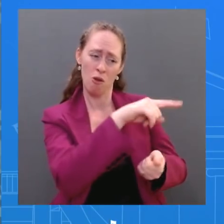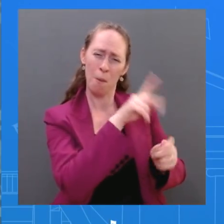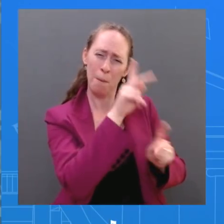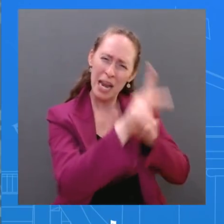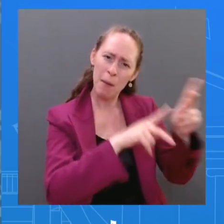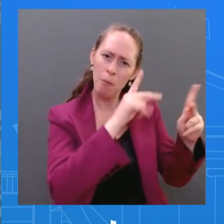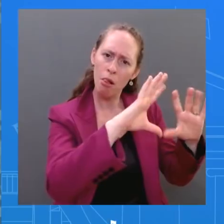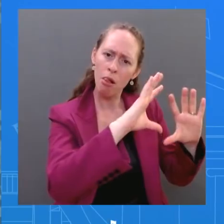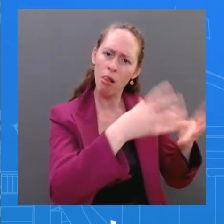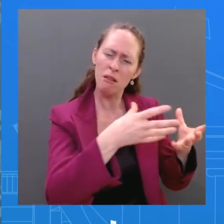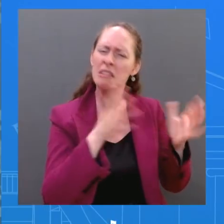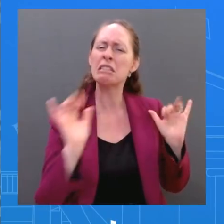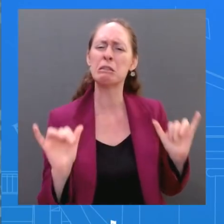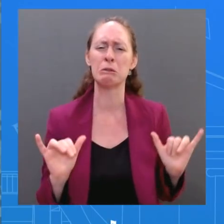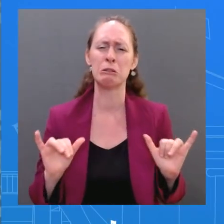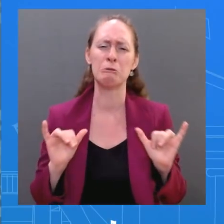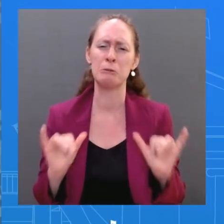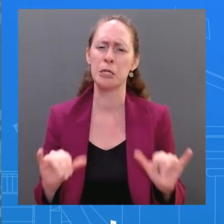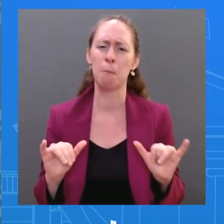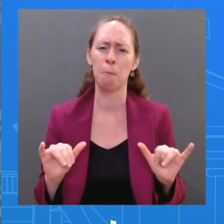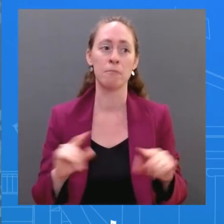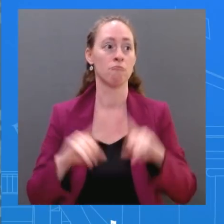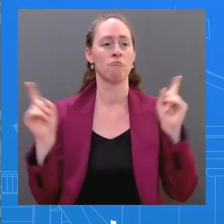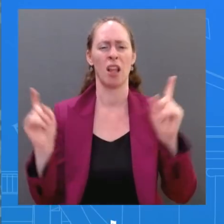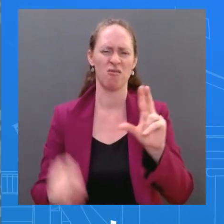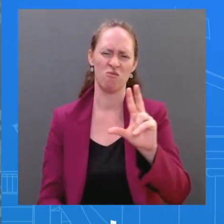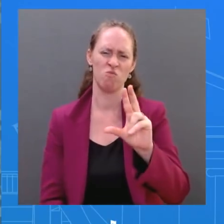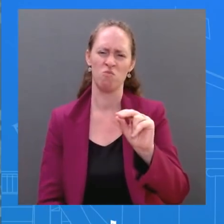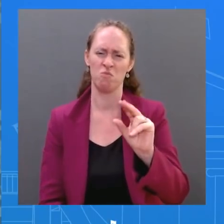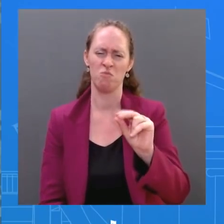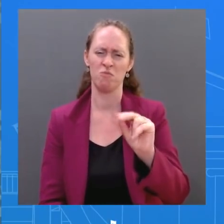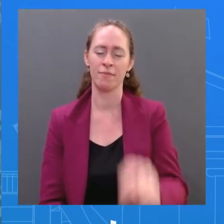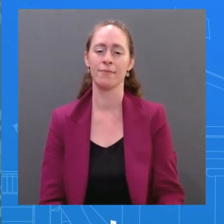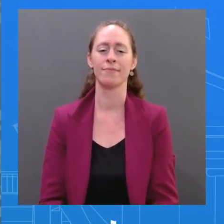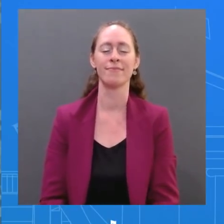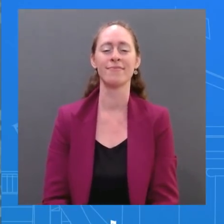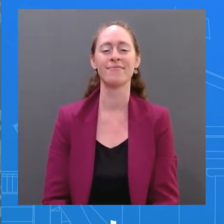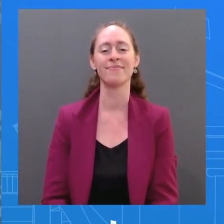And I will mi- -- I will remind you: A week ago -- just a week ago today, when the President was in NATO --